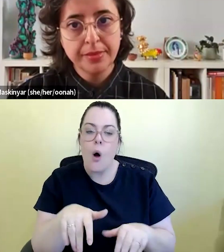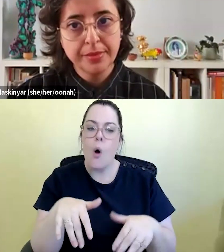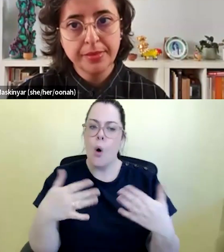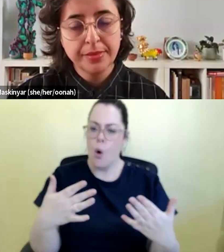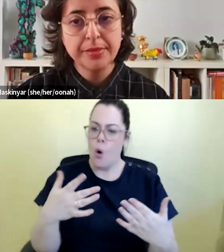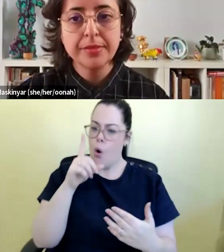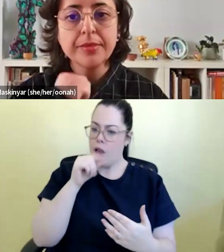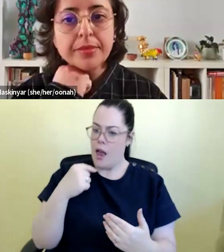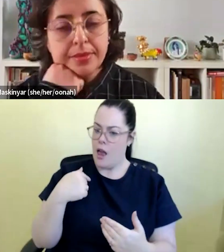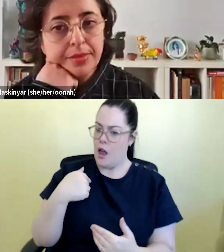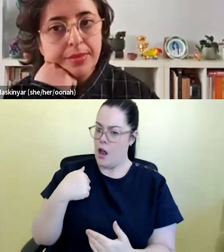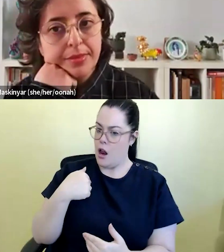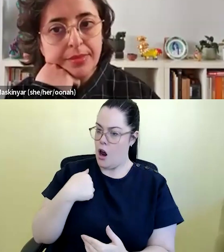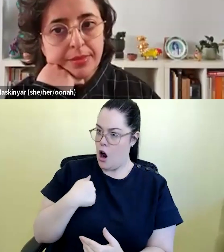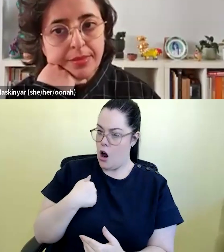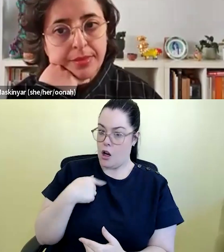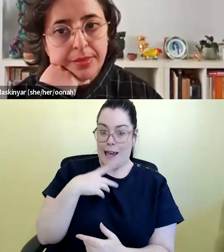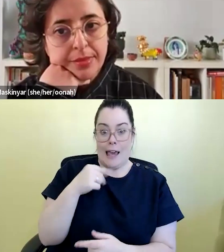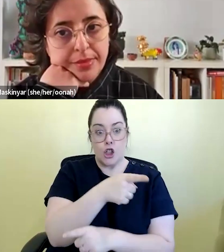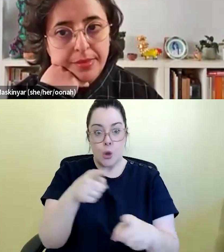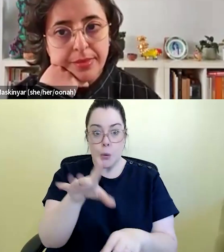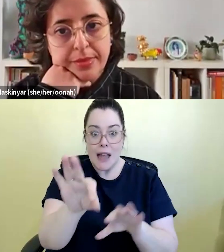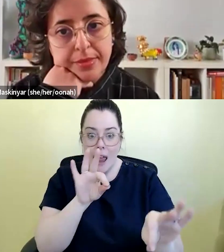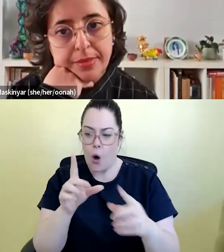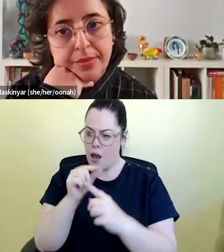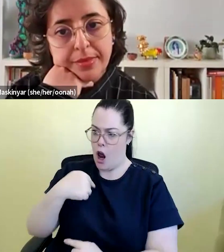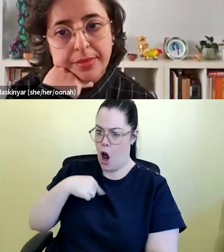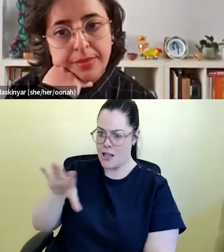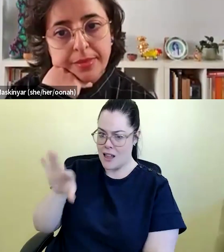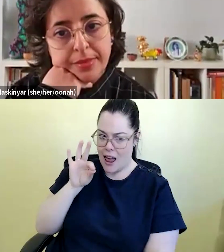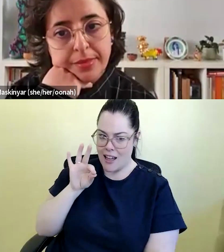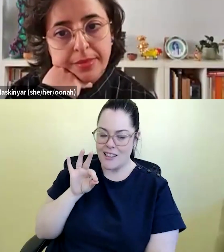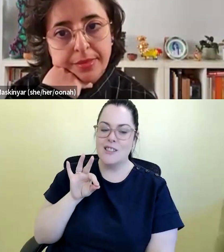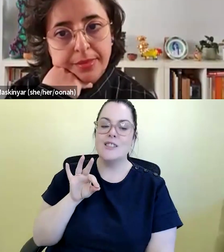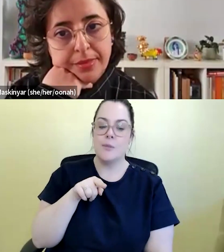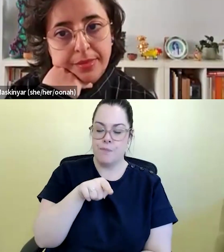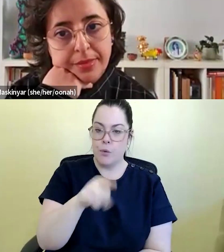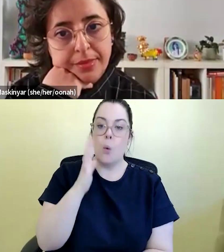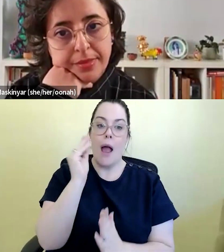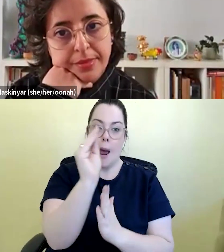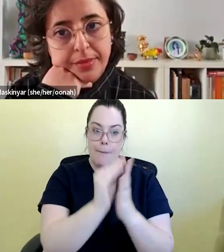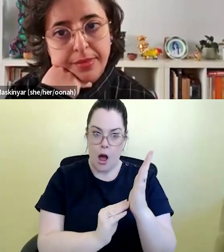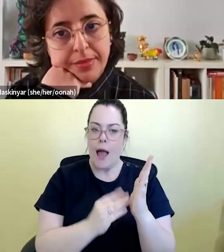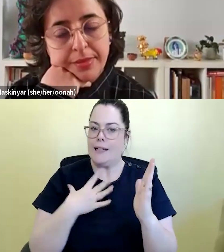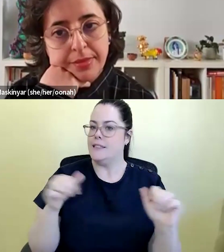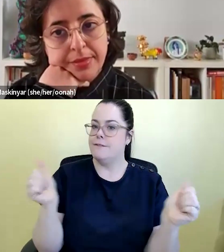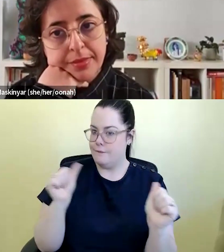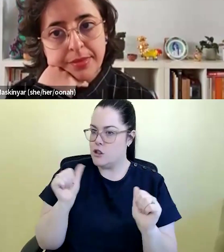someone we select for them?'? You definitely need to apply with artistic team already put together.